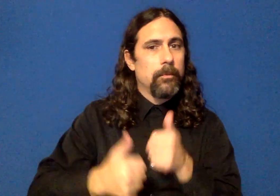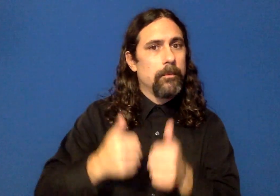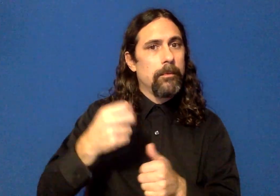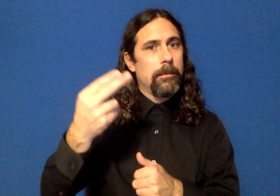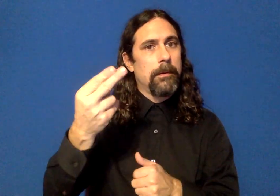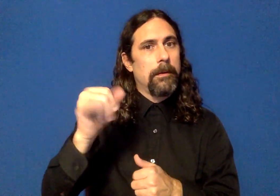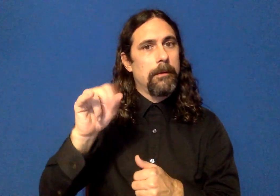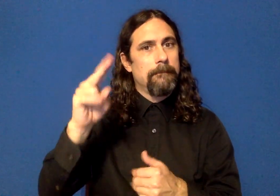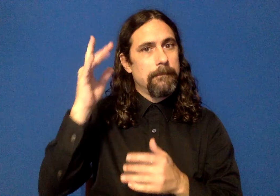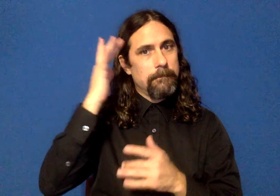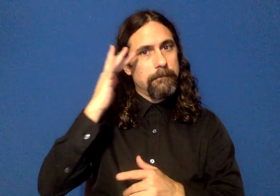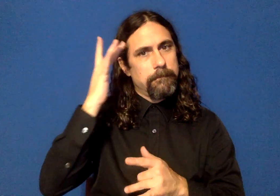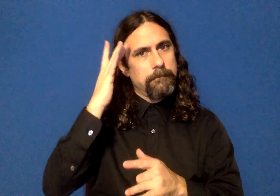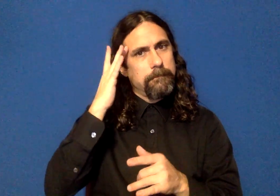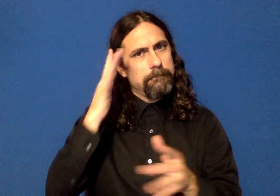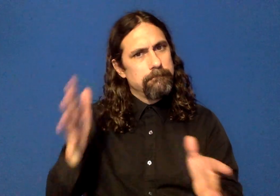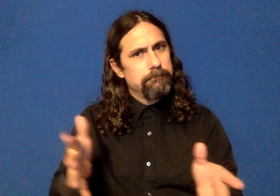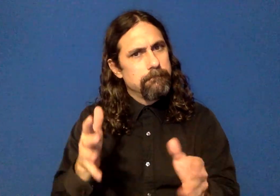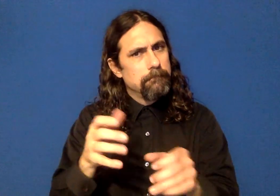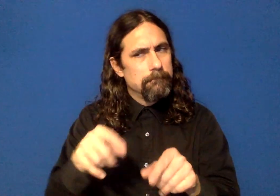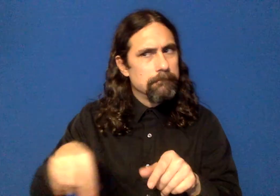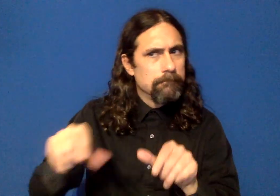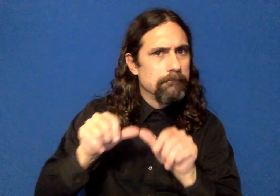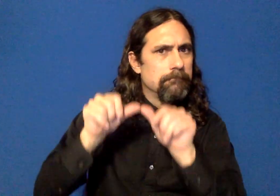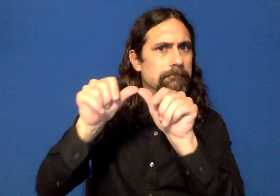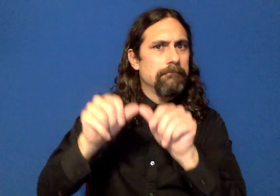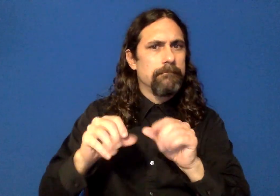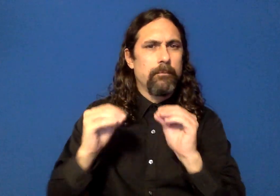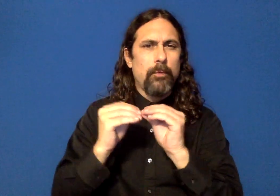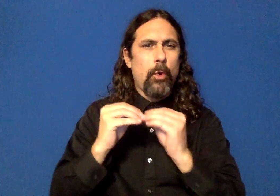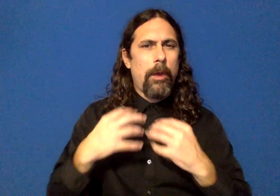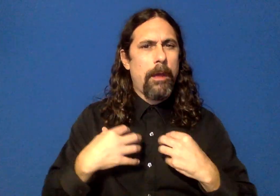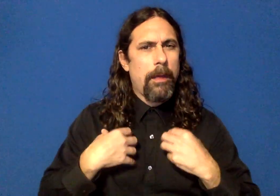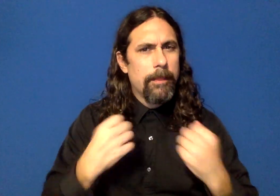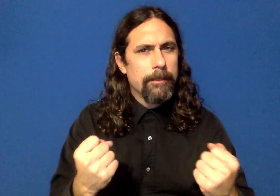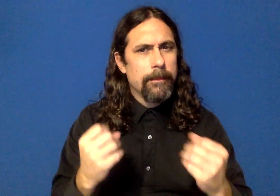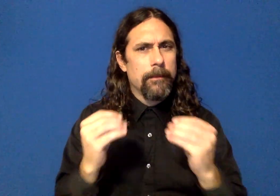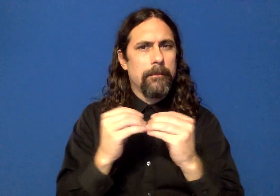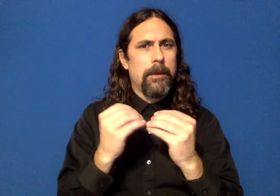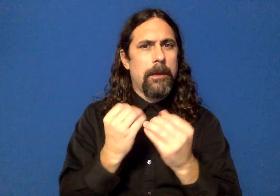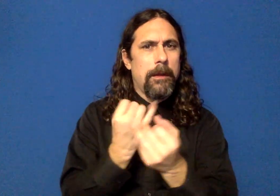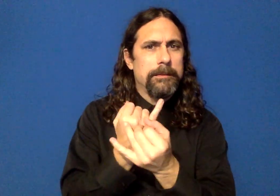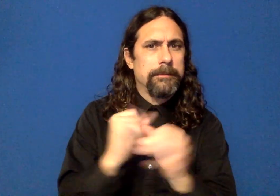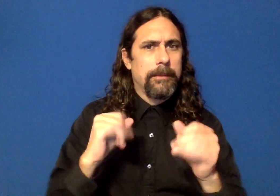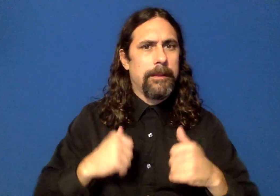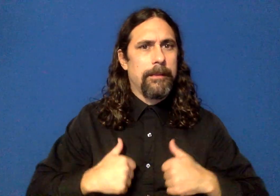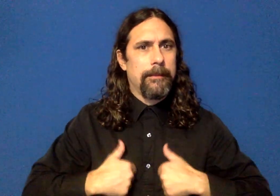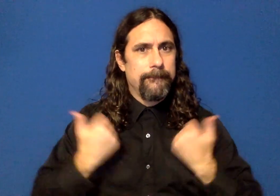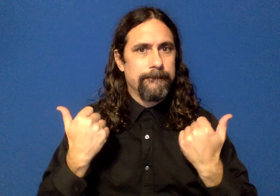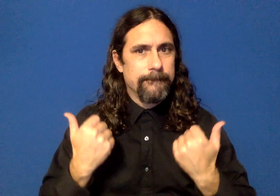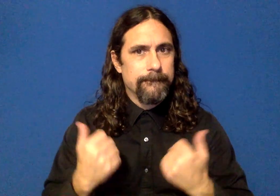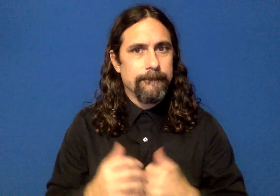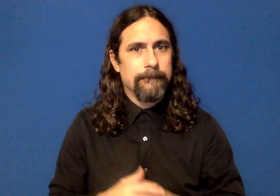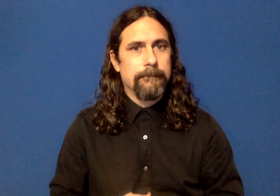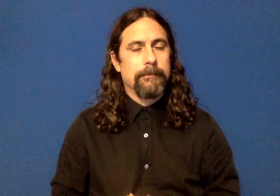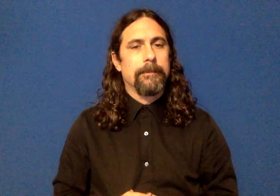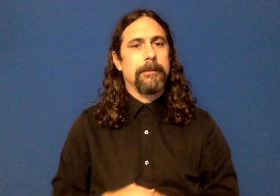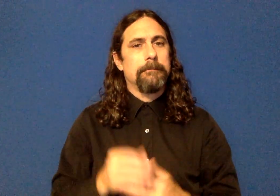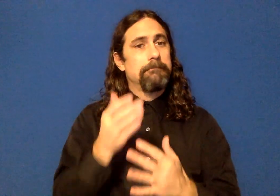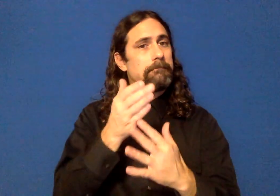find and keep housing. -HASA City administered services to assist